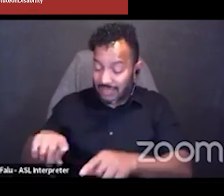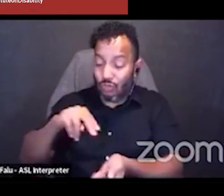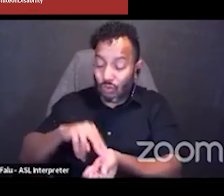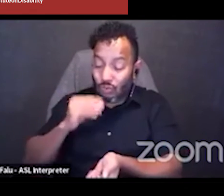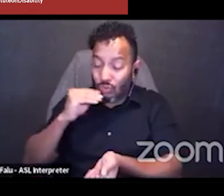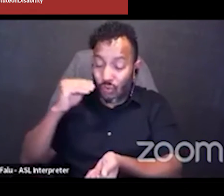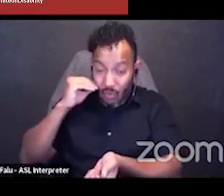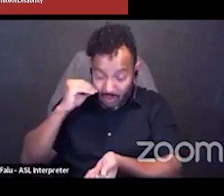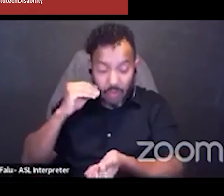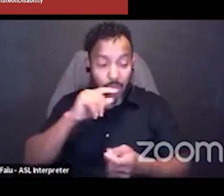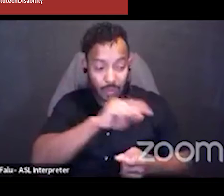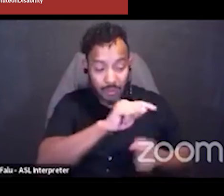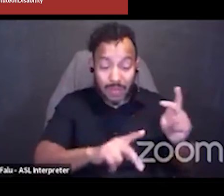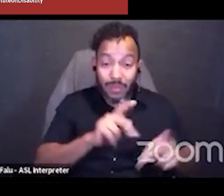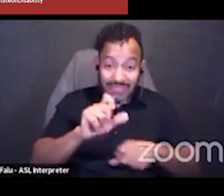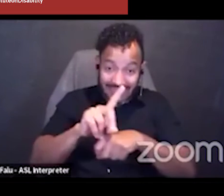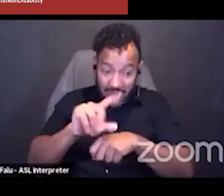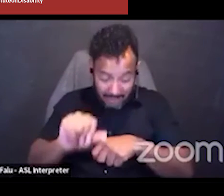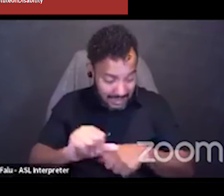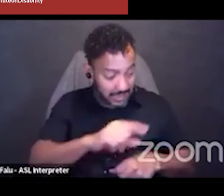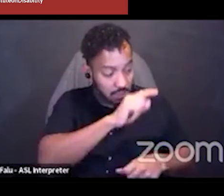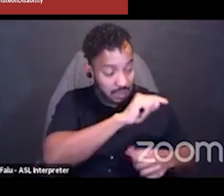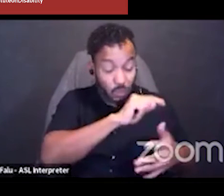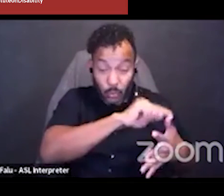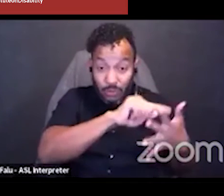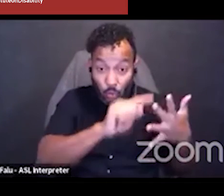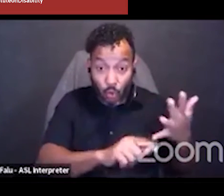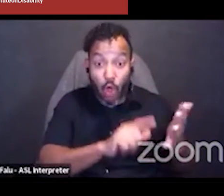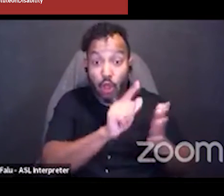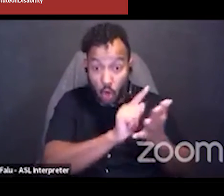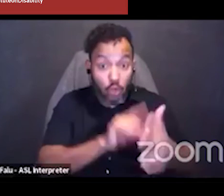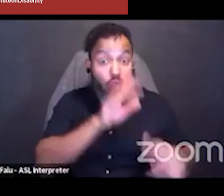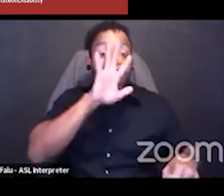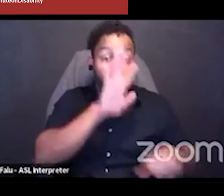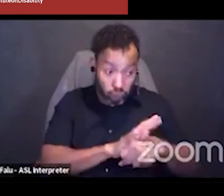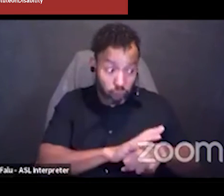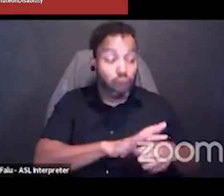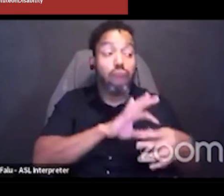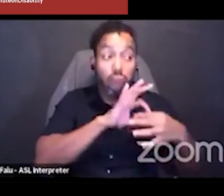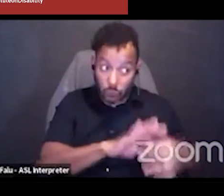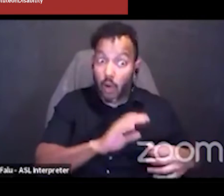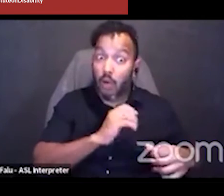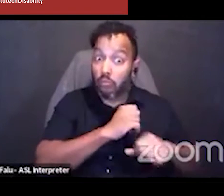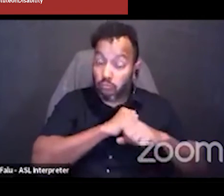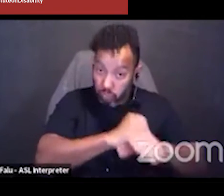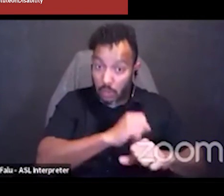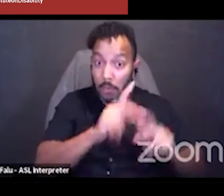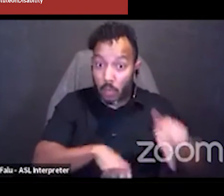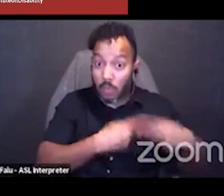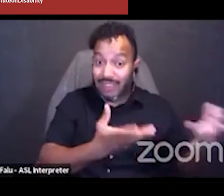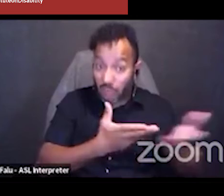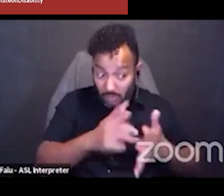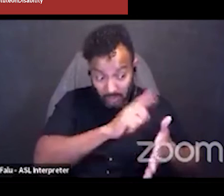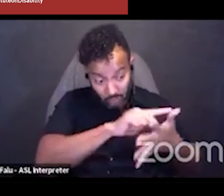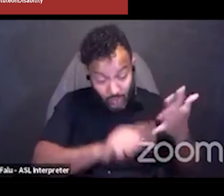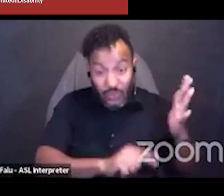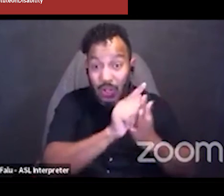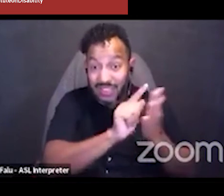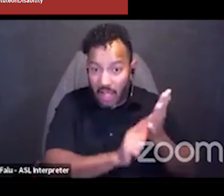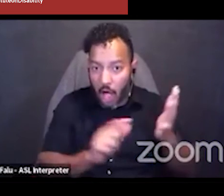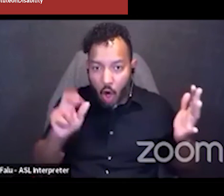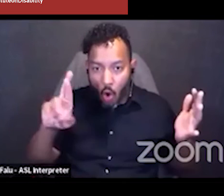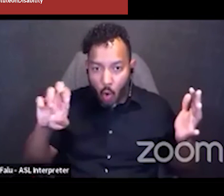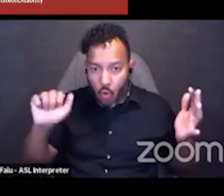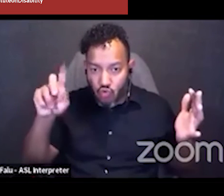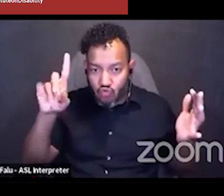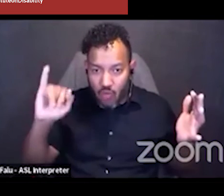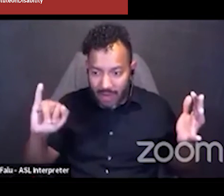The countless other people who are dying in our communities and in facilities in disasters.